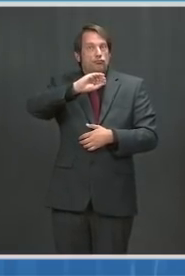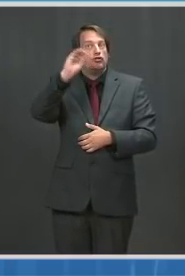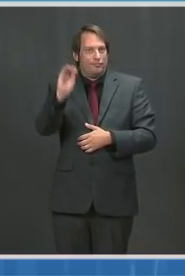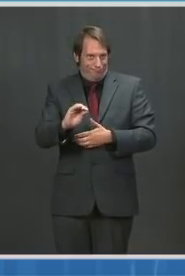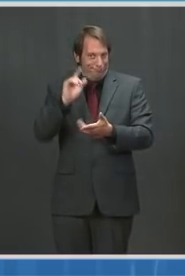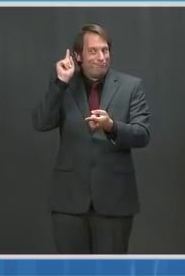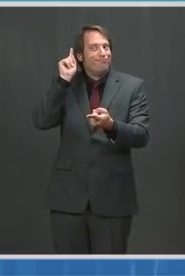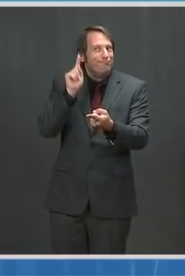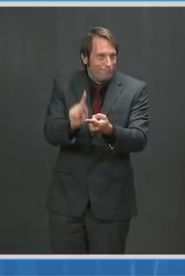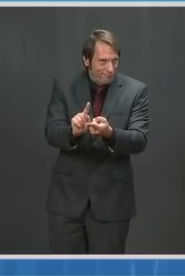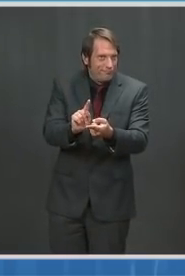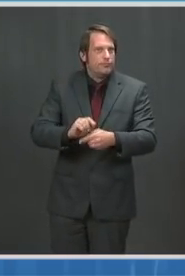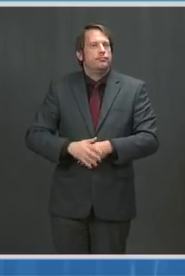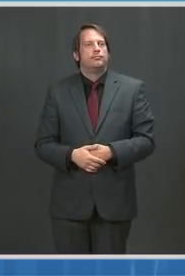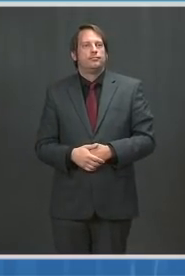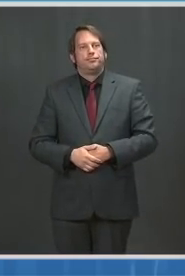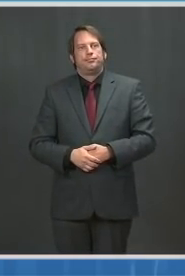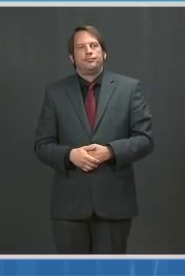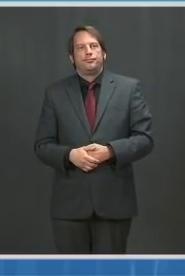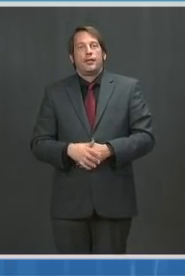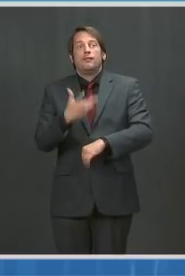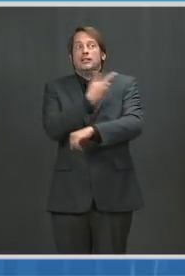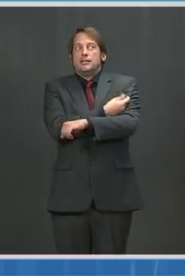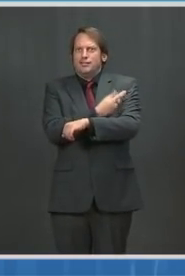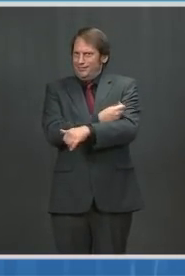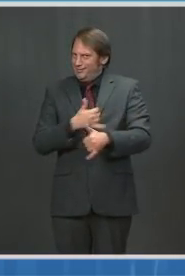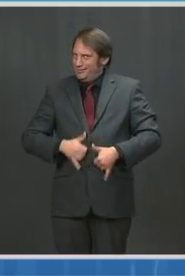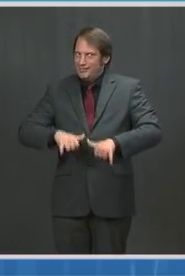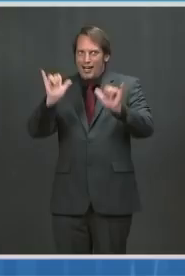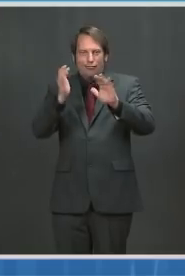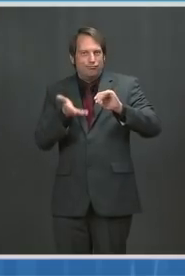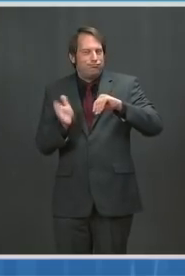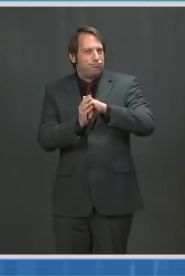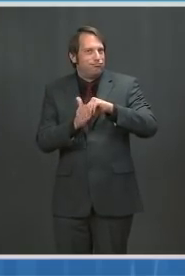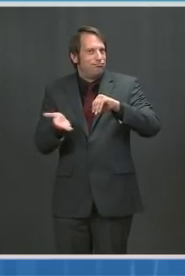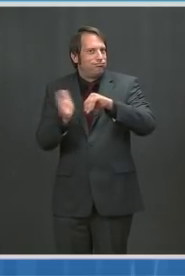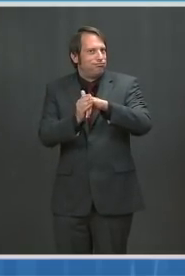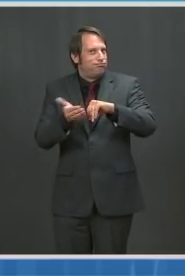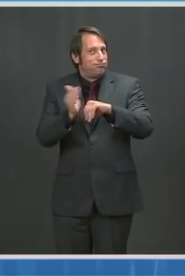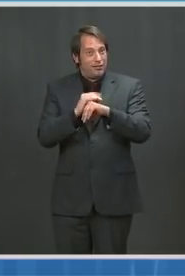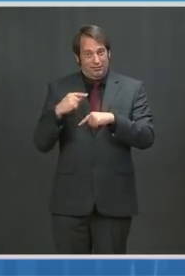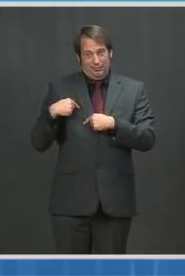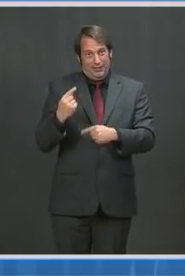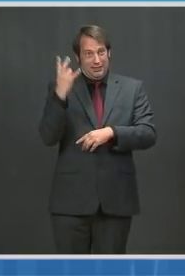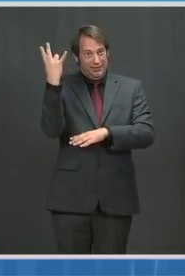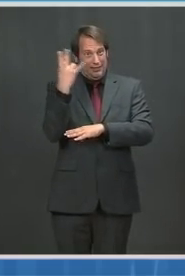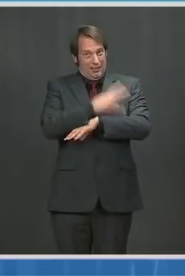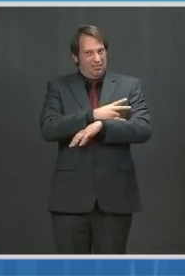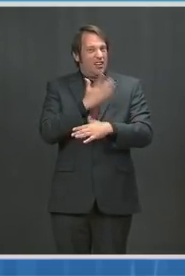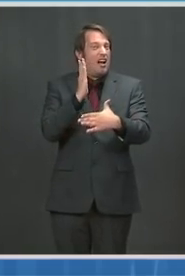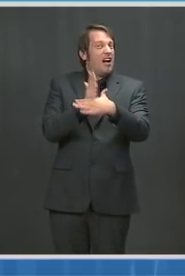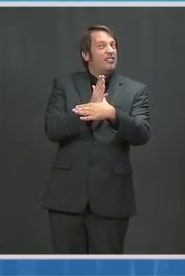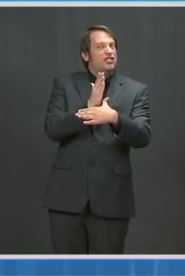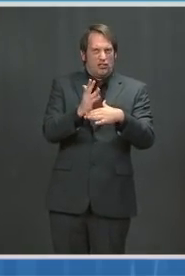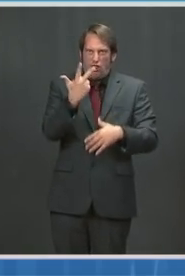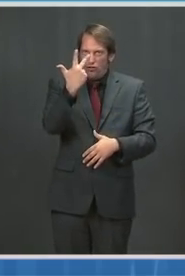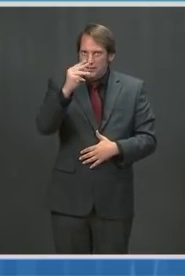Vaccinations continue to increase, with the most recent seven-day average of nearly 3 million vaccinations delivered daily,